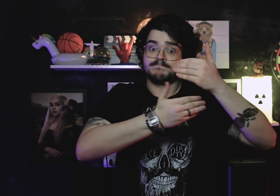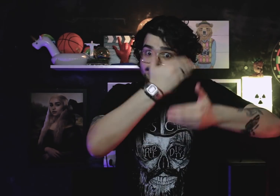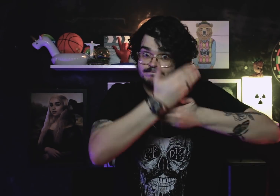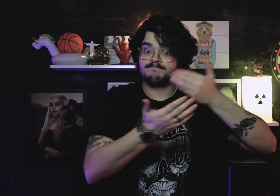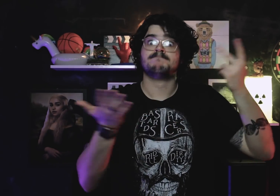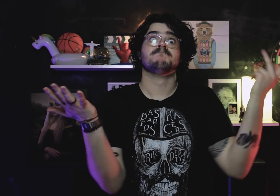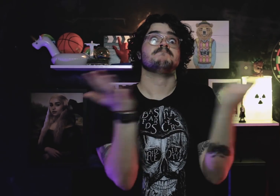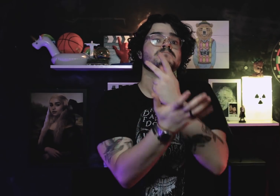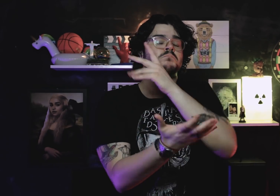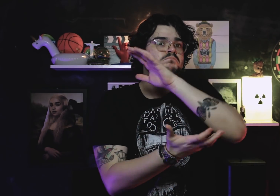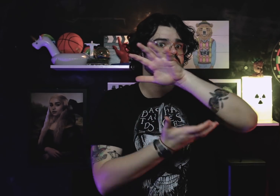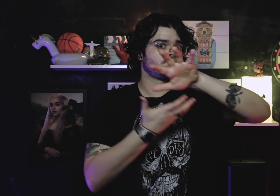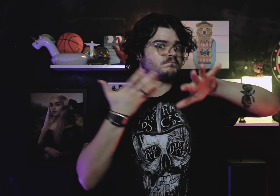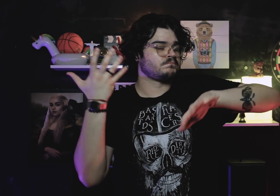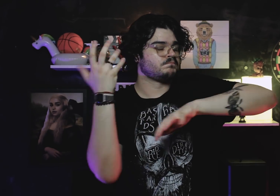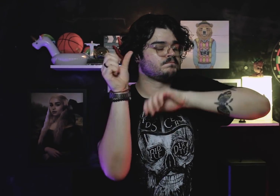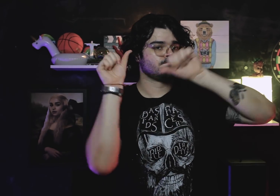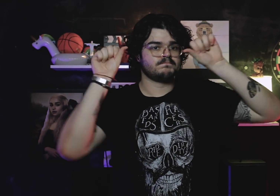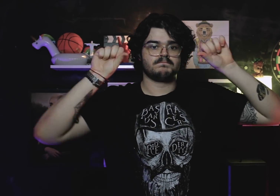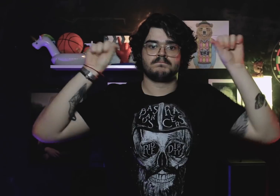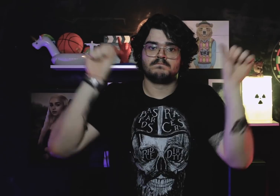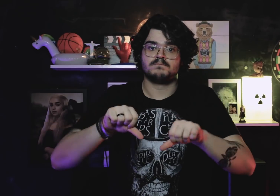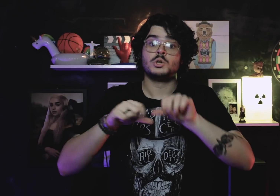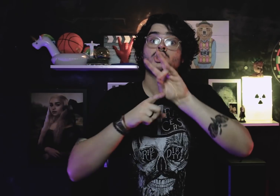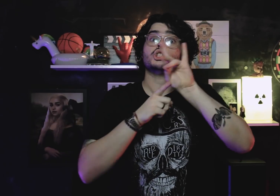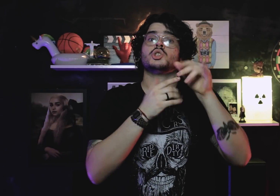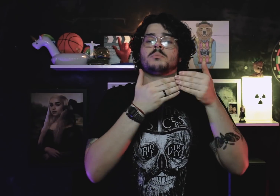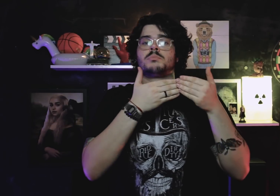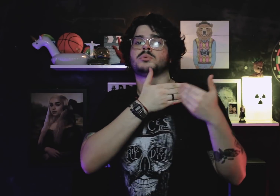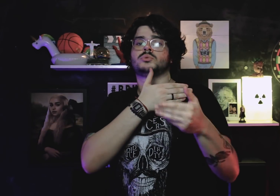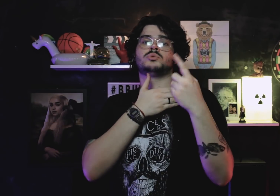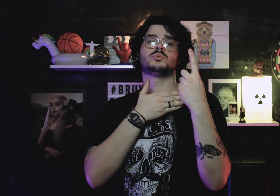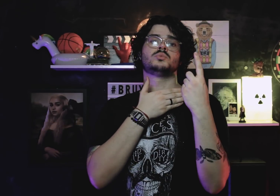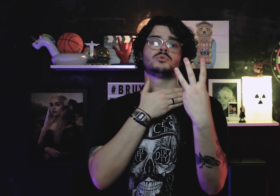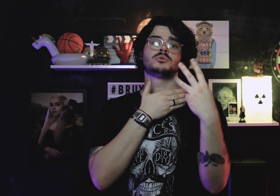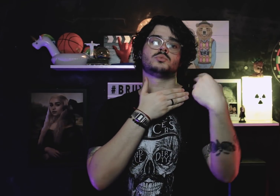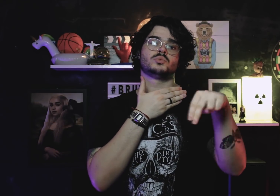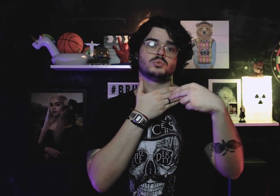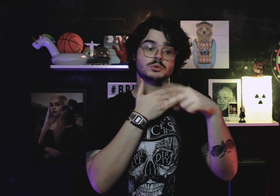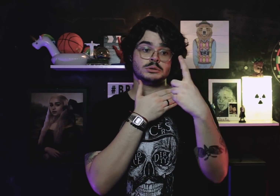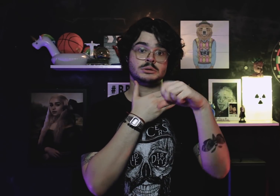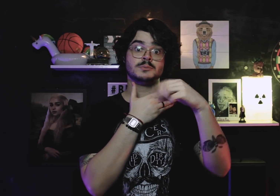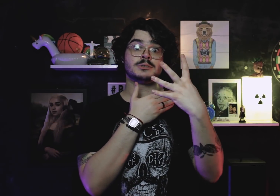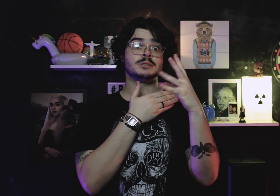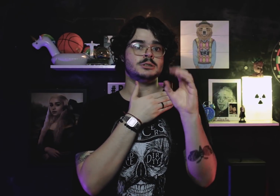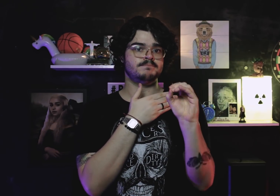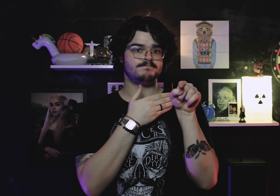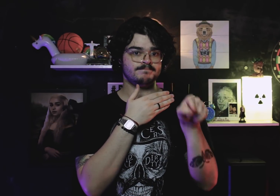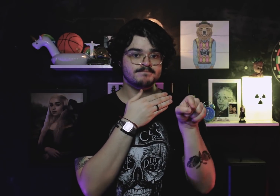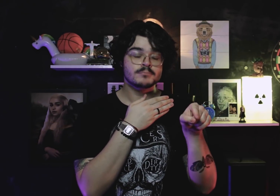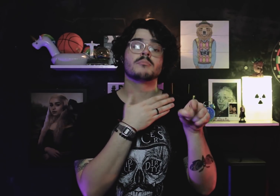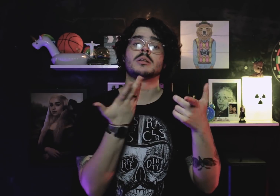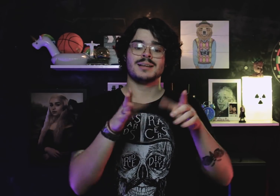Something bad was about to happen, on November 13, 1940,